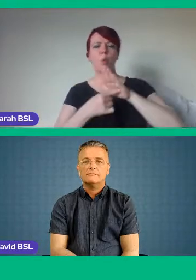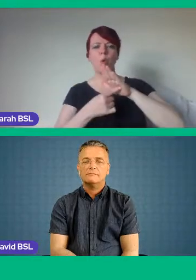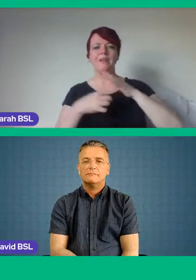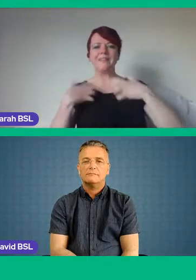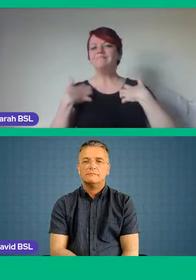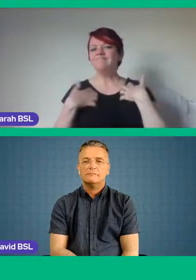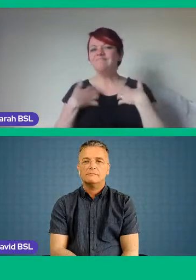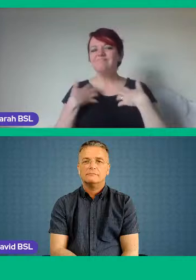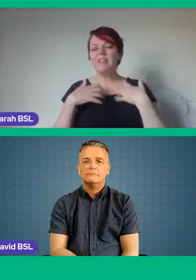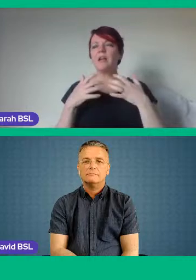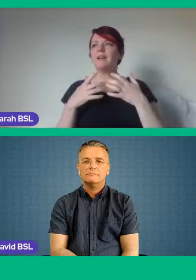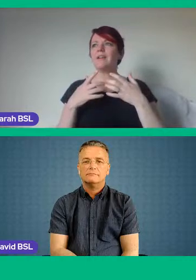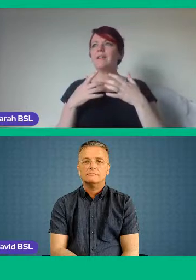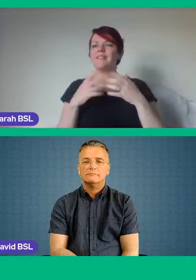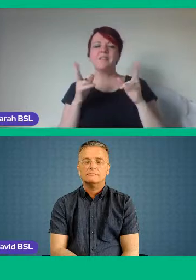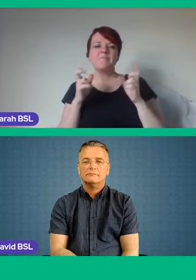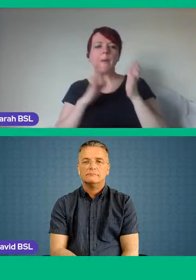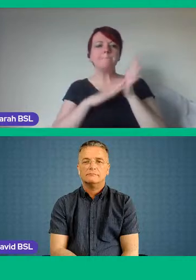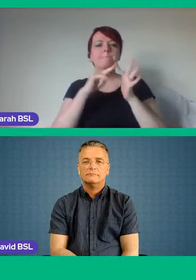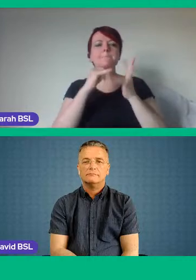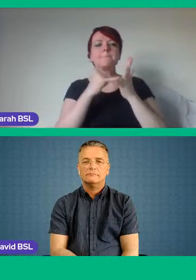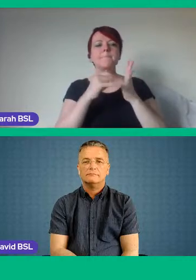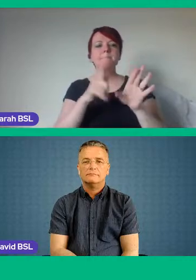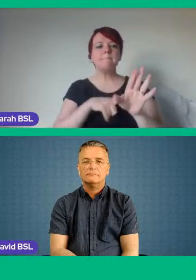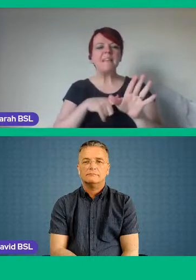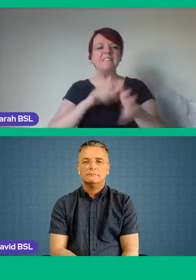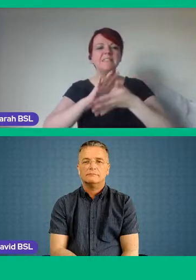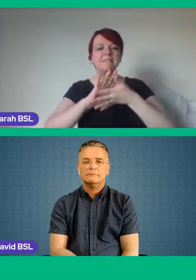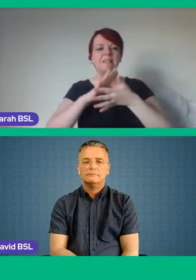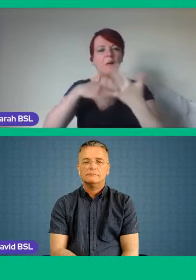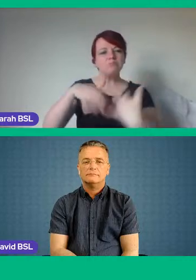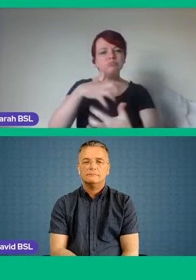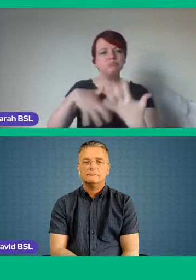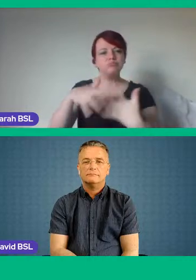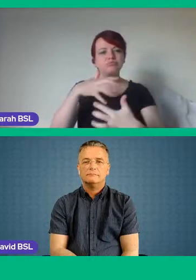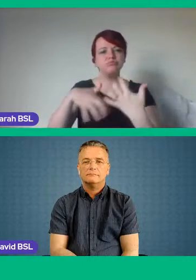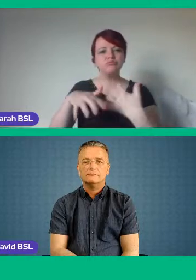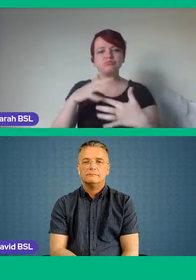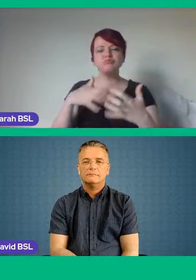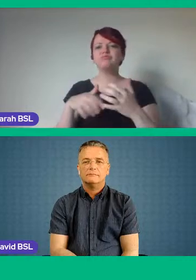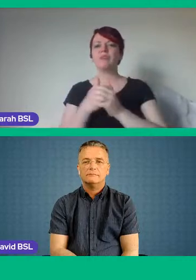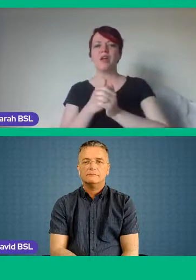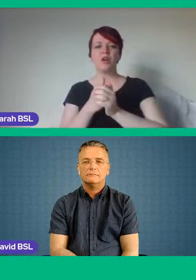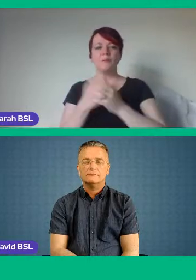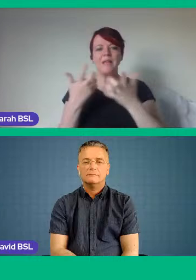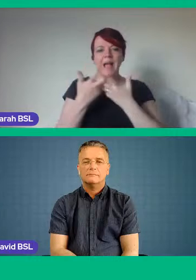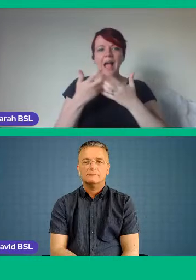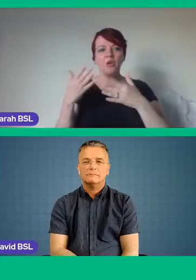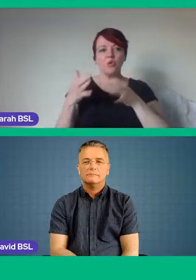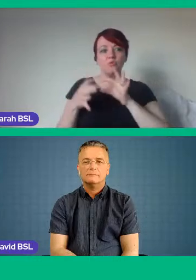kind of messy making bits and how you work with each other and when it goes right and when